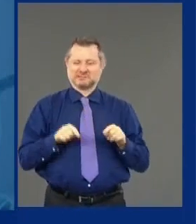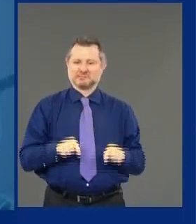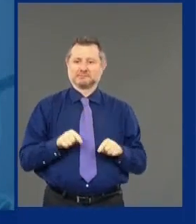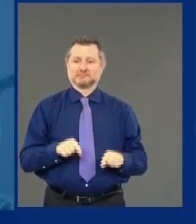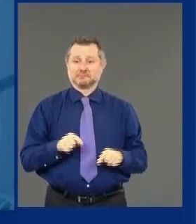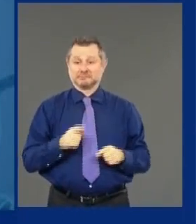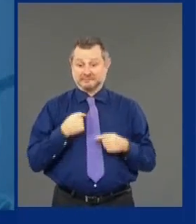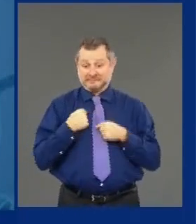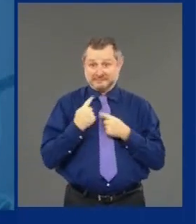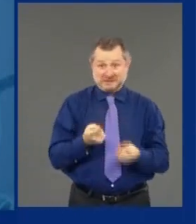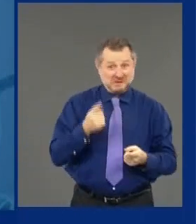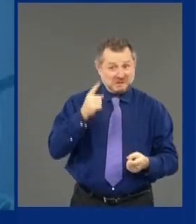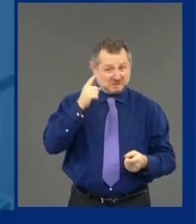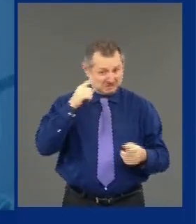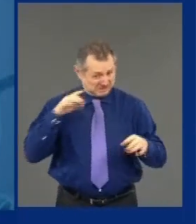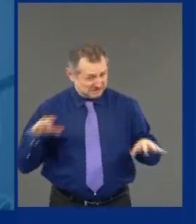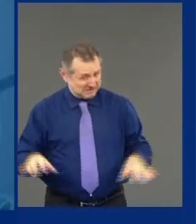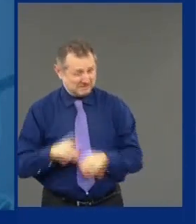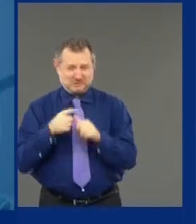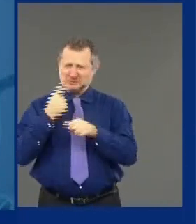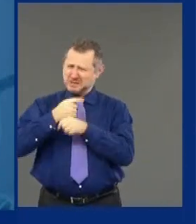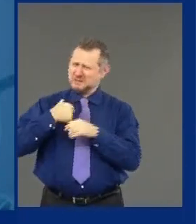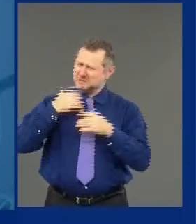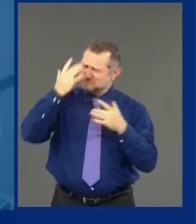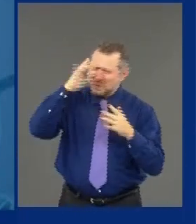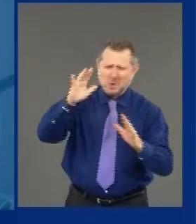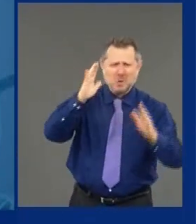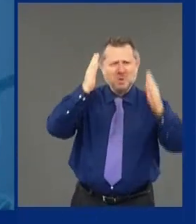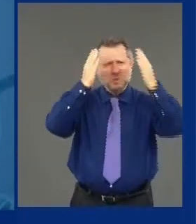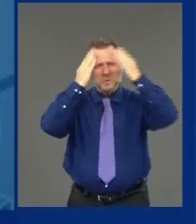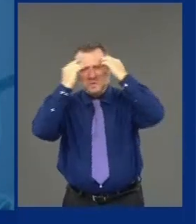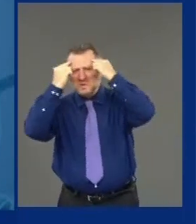AND IT IS NOW OPEN TO EVERYONE. CAPITOL ENTERING PHASE FOUR TODAY. WE HAVE PROBLEMS IN NEW YORK CITY.